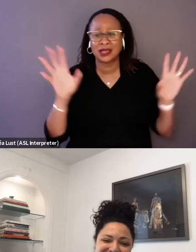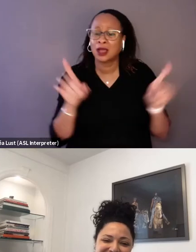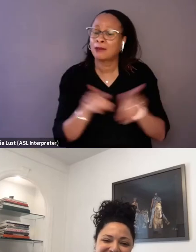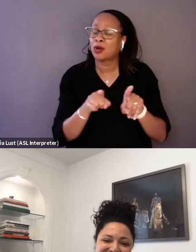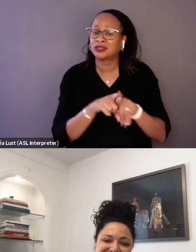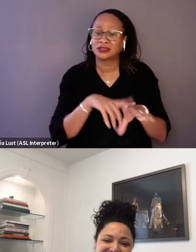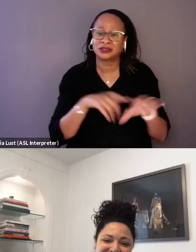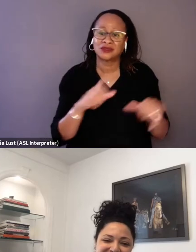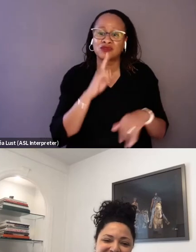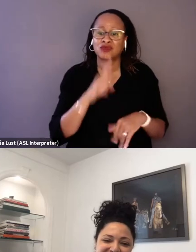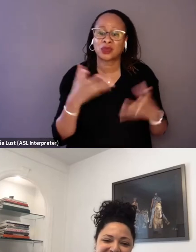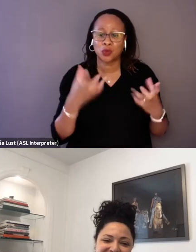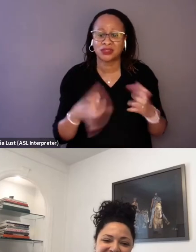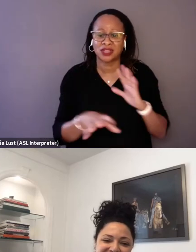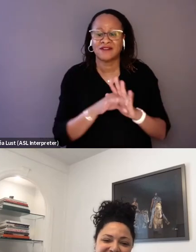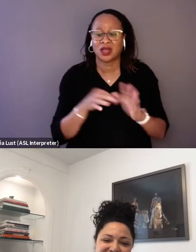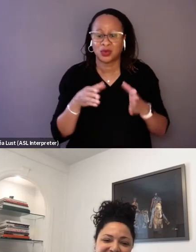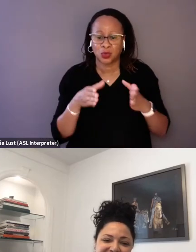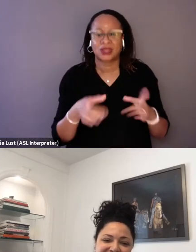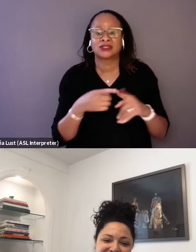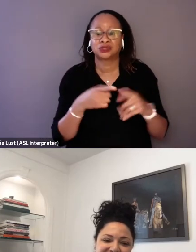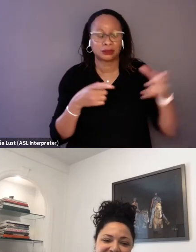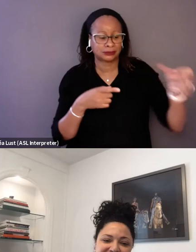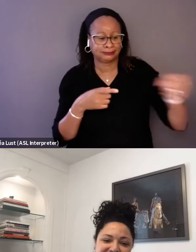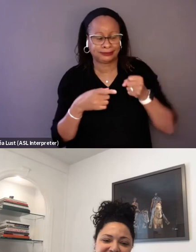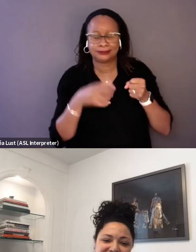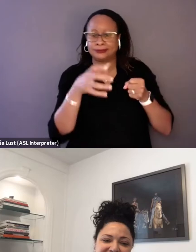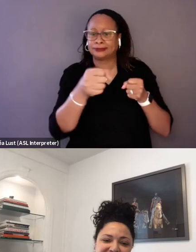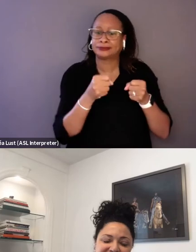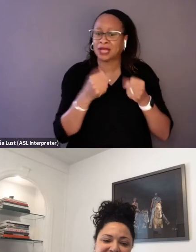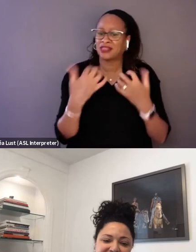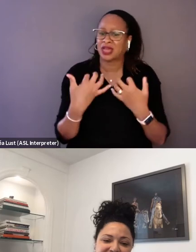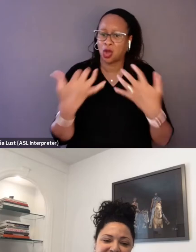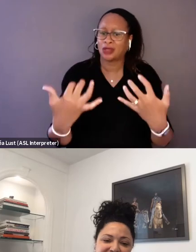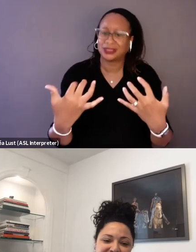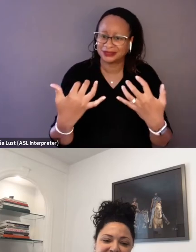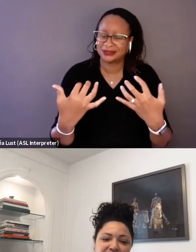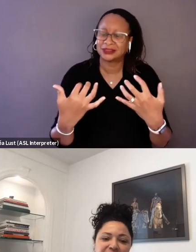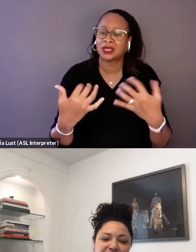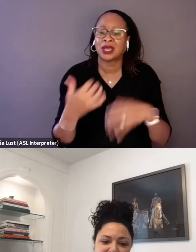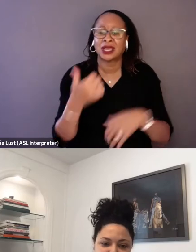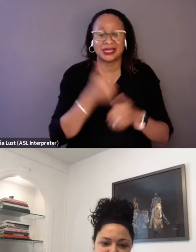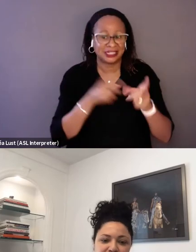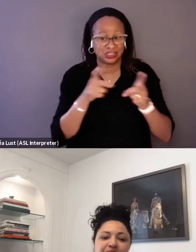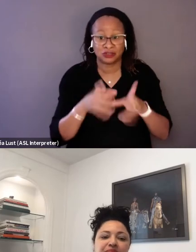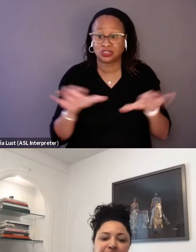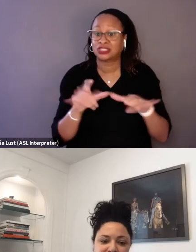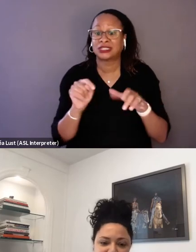to really find ways to pull an audience in. And each director did that in a different way.